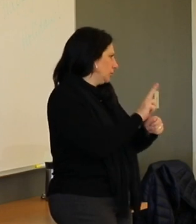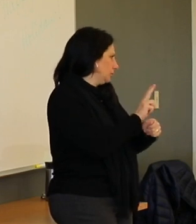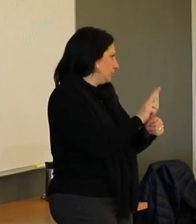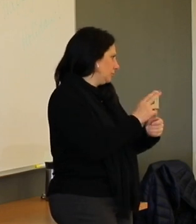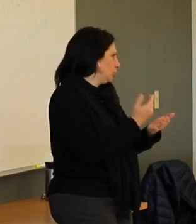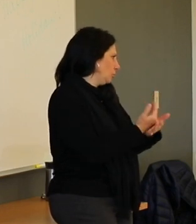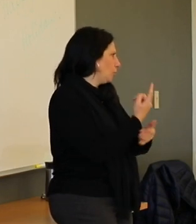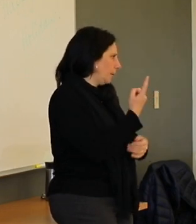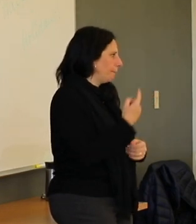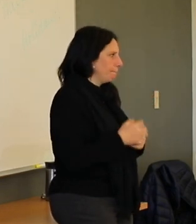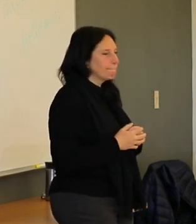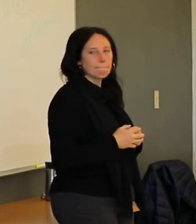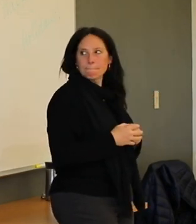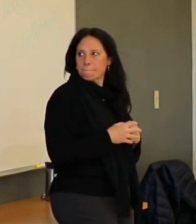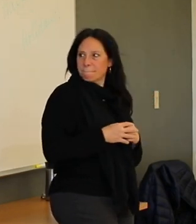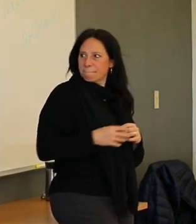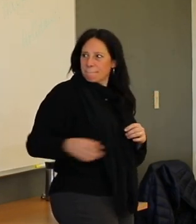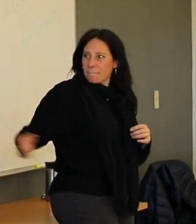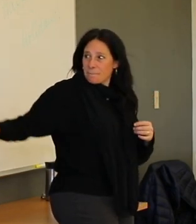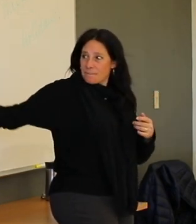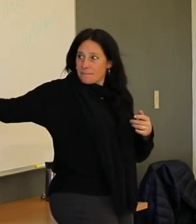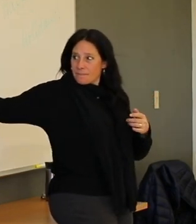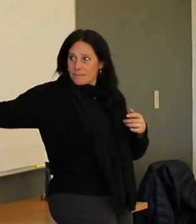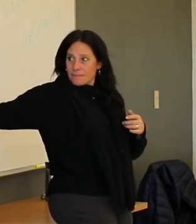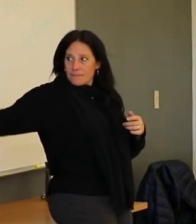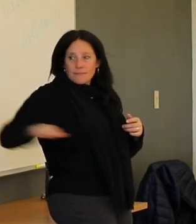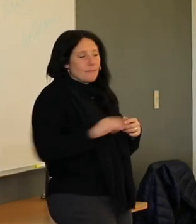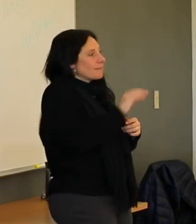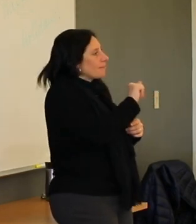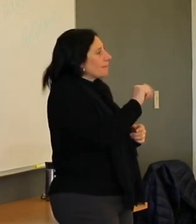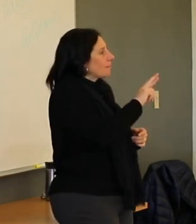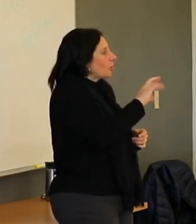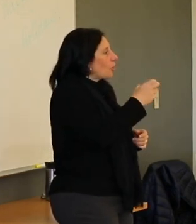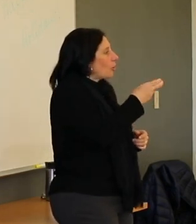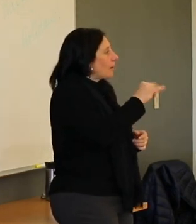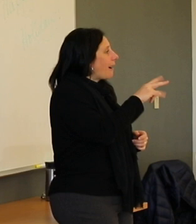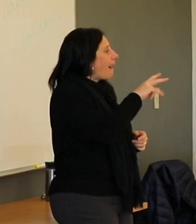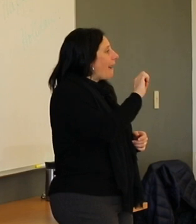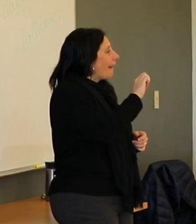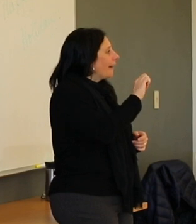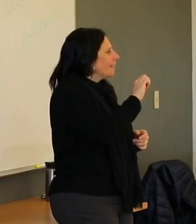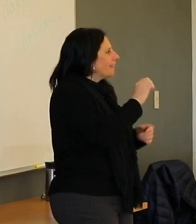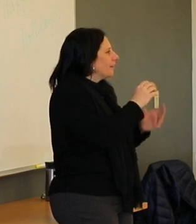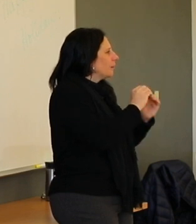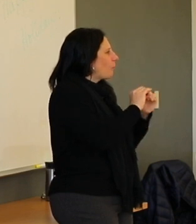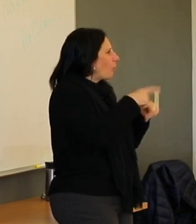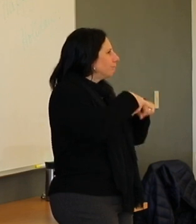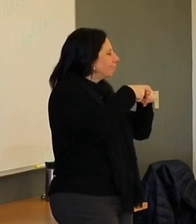And archive it just takes it out of play completely. It's still in the system, but it's just it's gone.